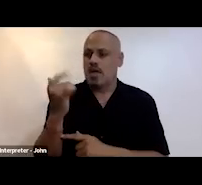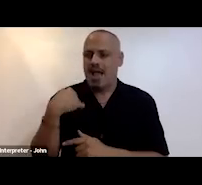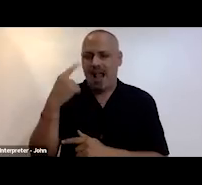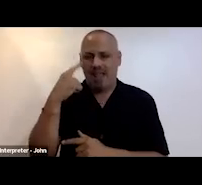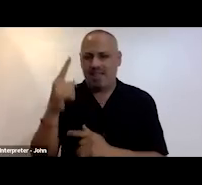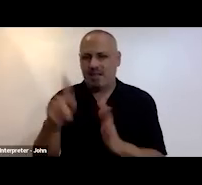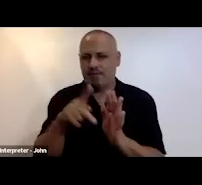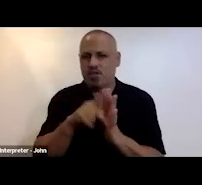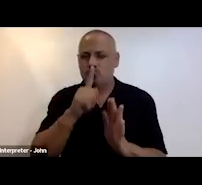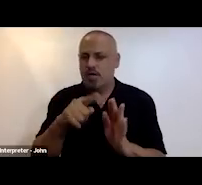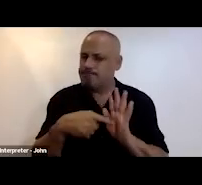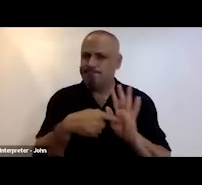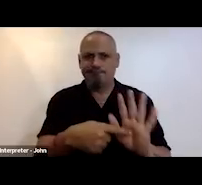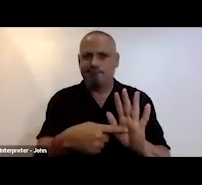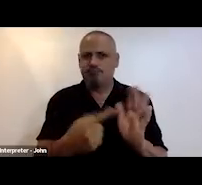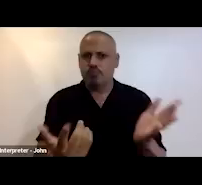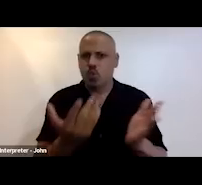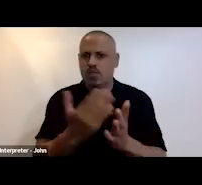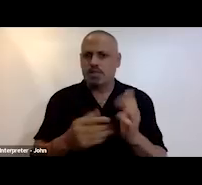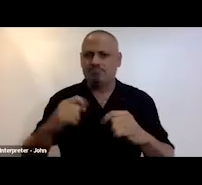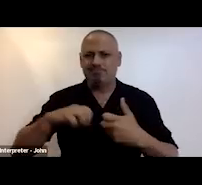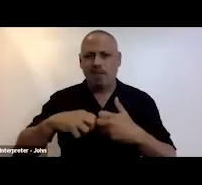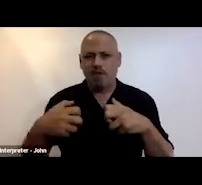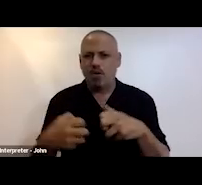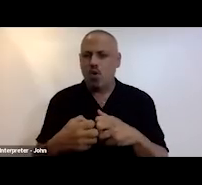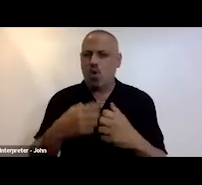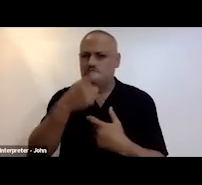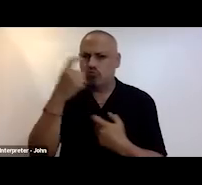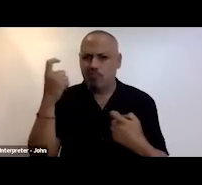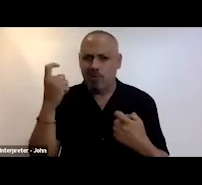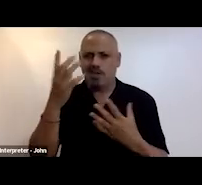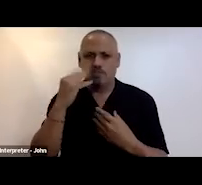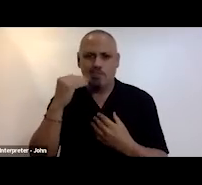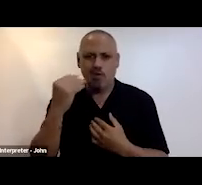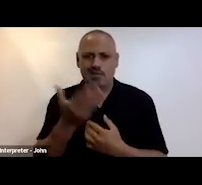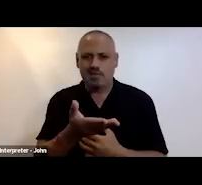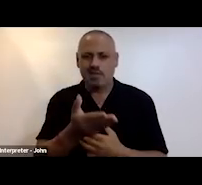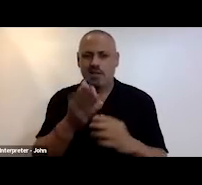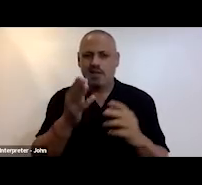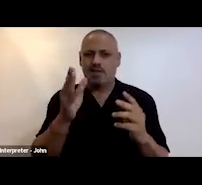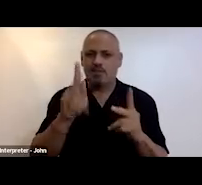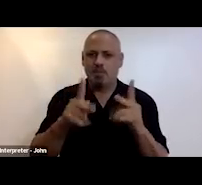really vividly illustrates some difficult and even traumatic experiences that this population has